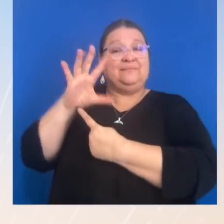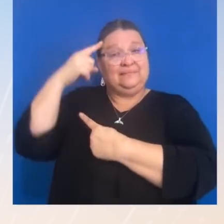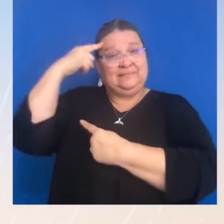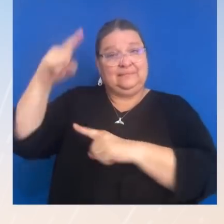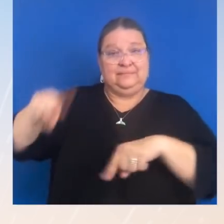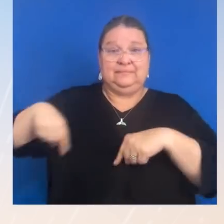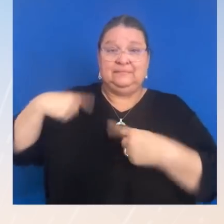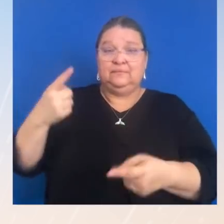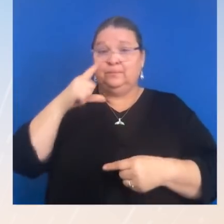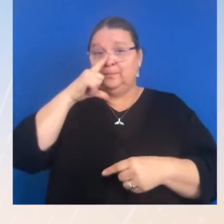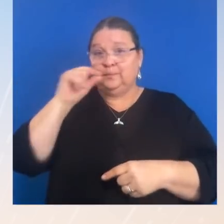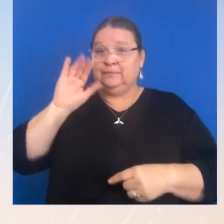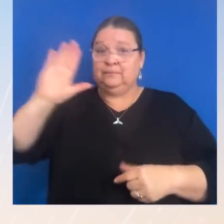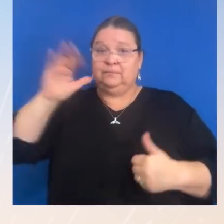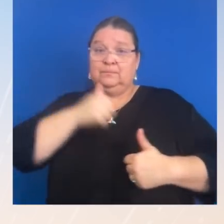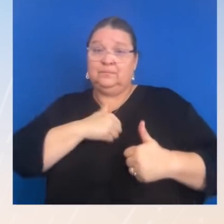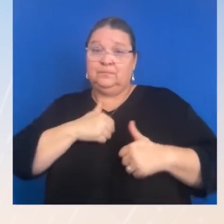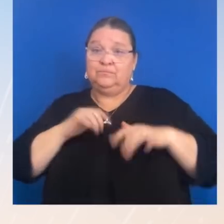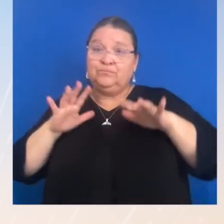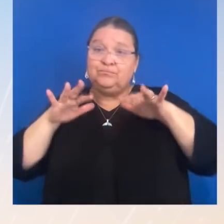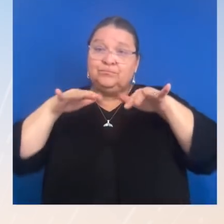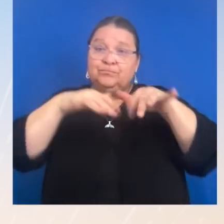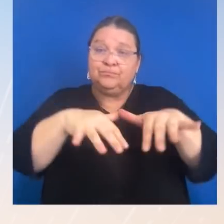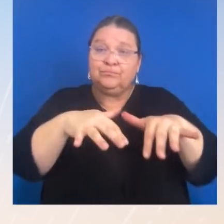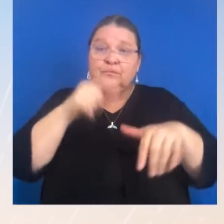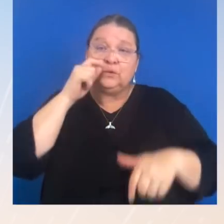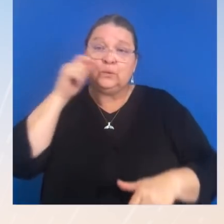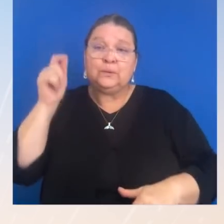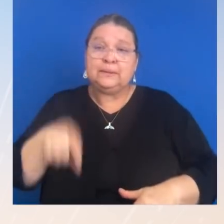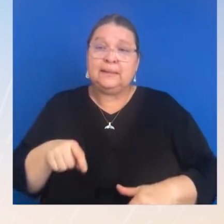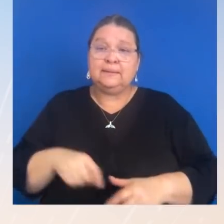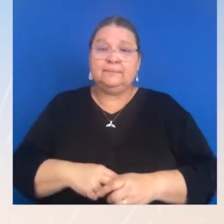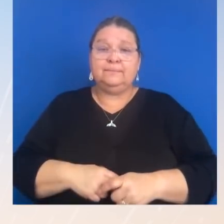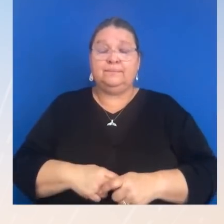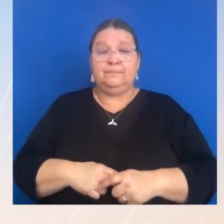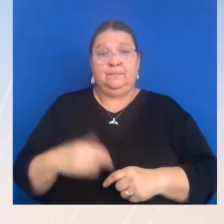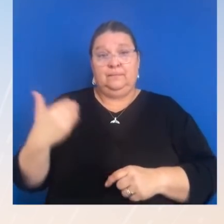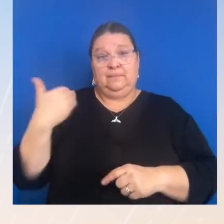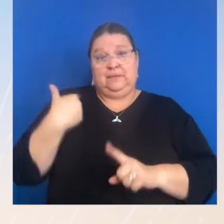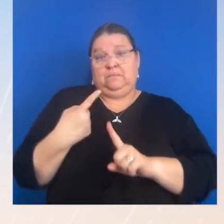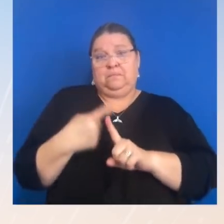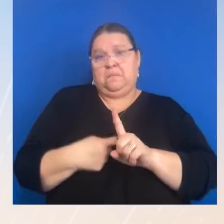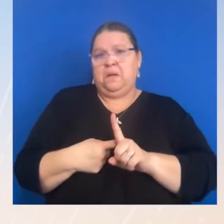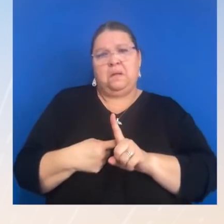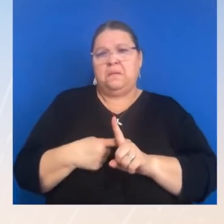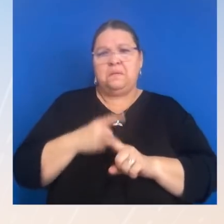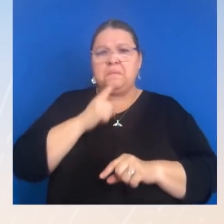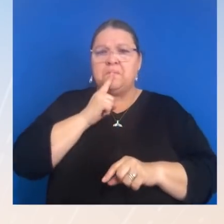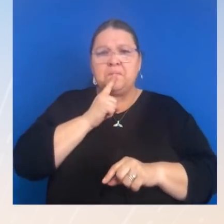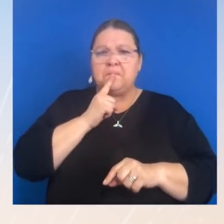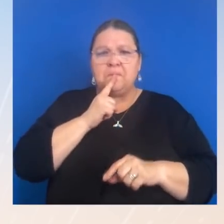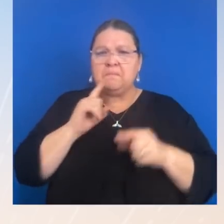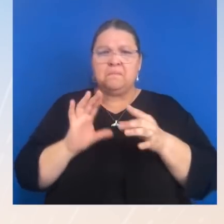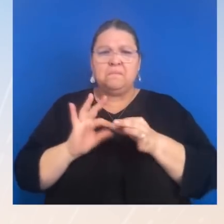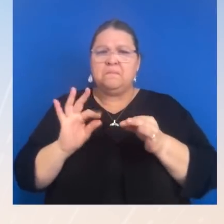the statement didn't mention the Putin price hike. It mentioned inflation because of the pandemic. Why is that? Ms. Psaki: Well, Peter, last year --